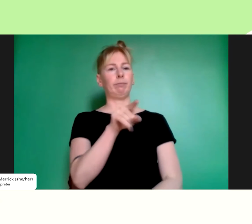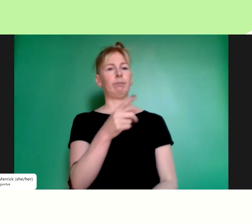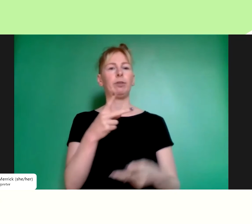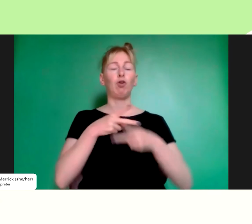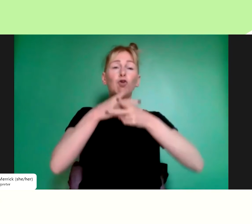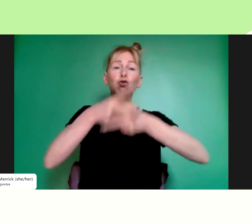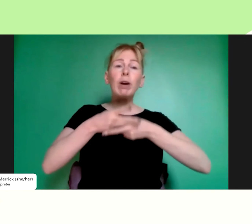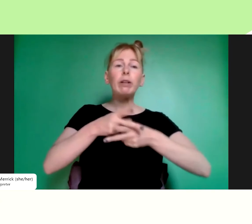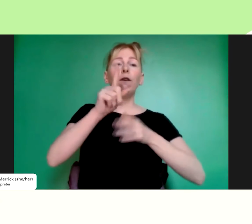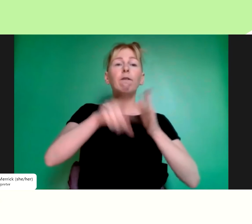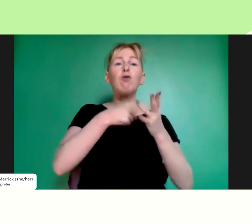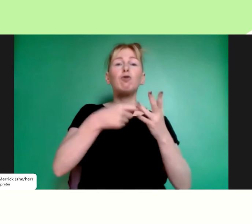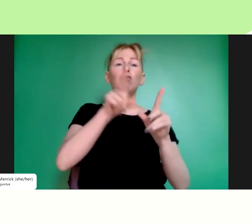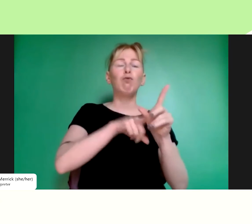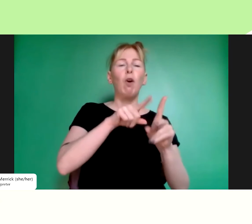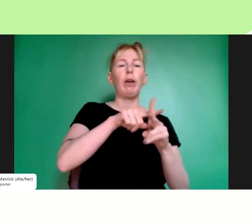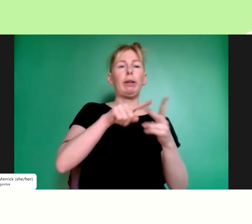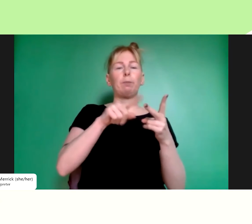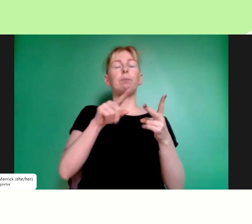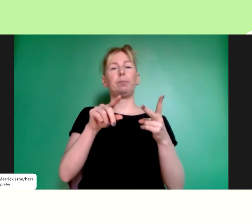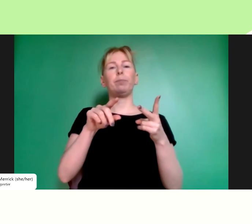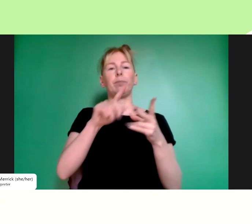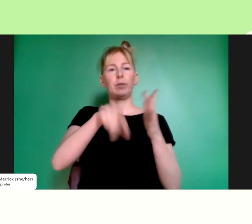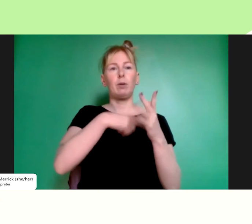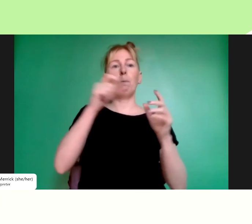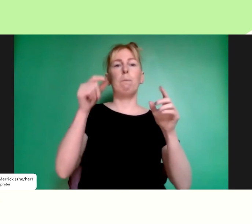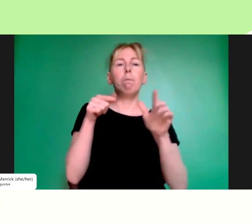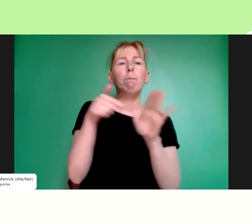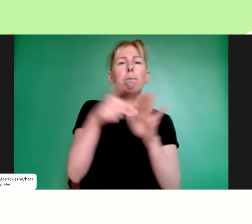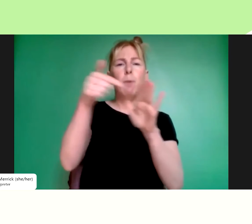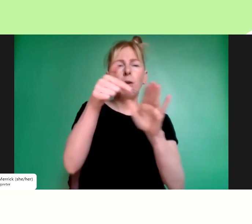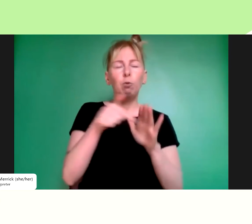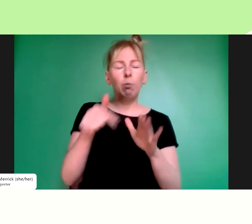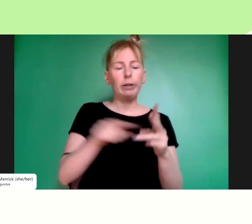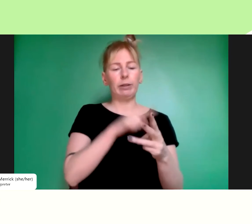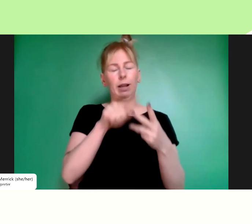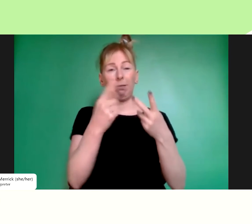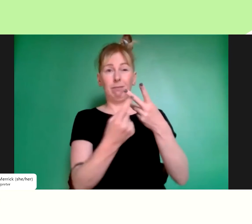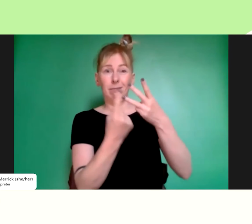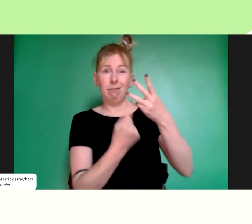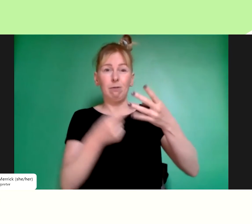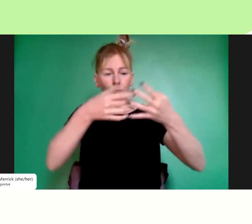and curator of Twenty Journey and former Executive Director of Handspring Trust